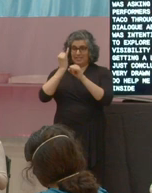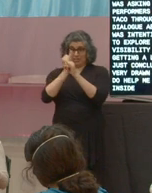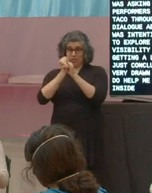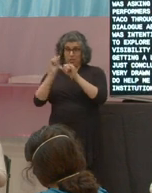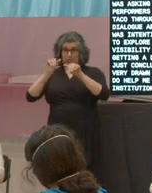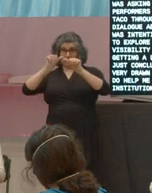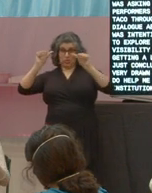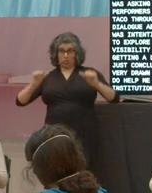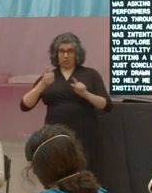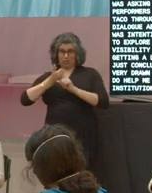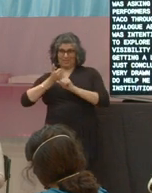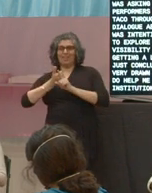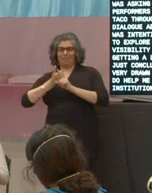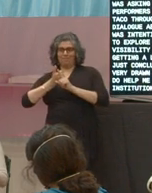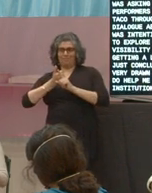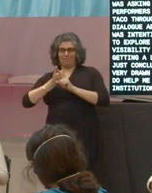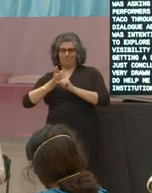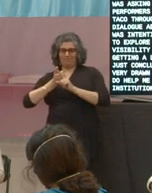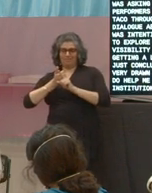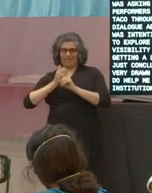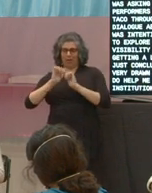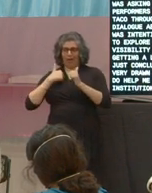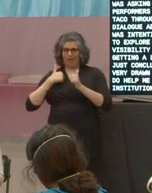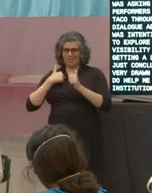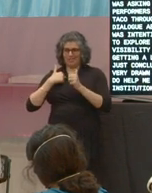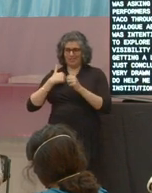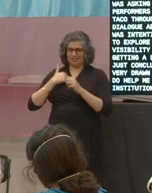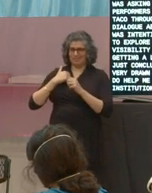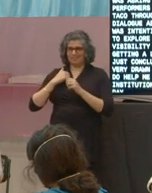and how I can push the institution to change a little